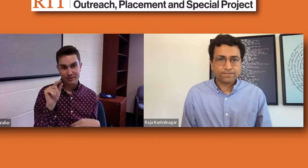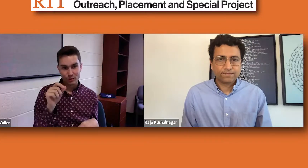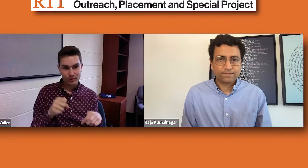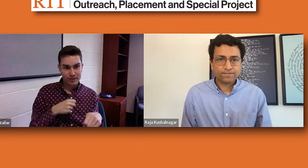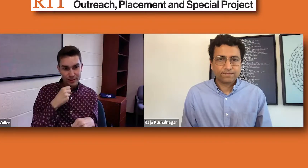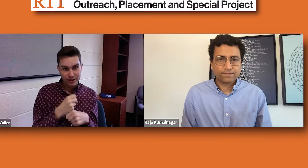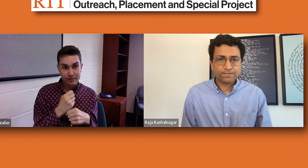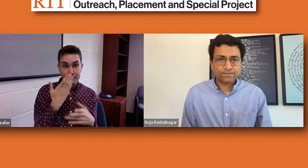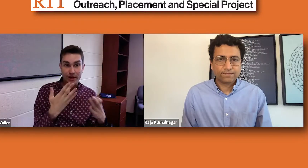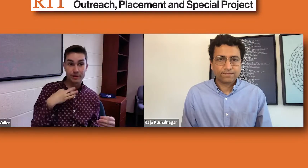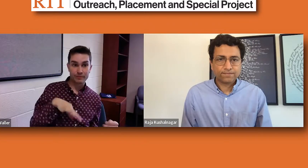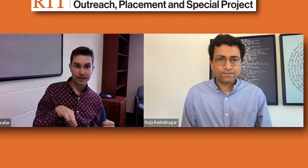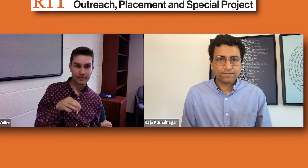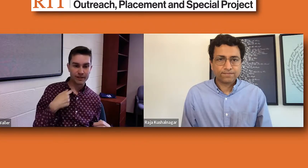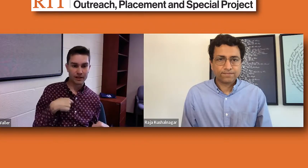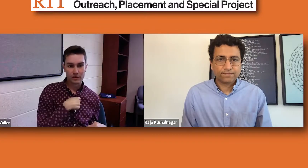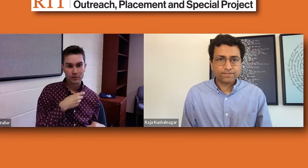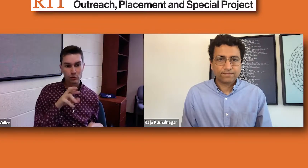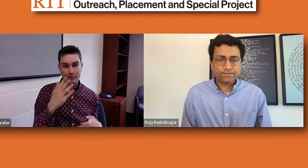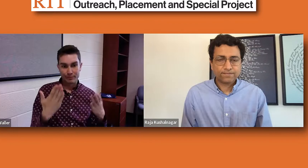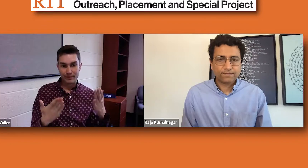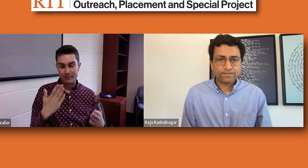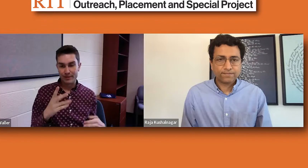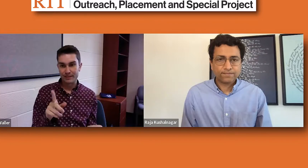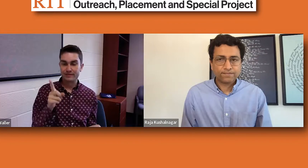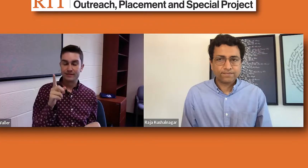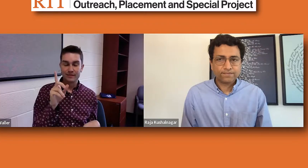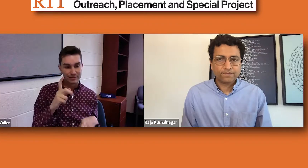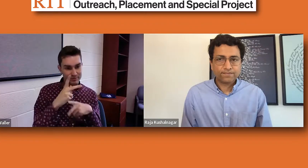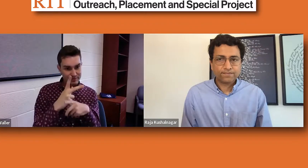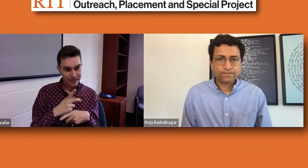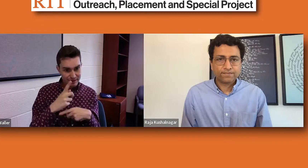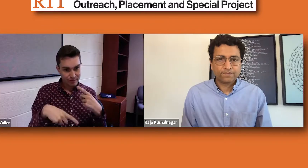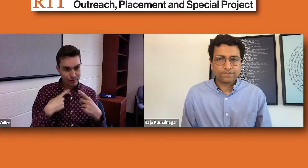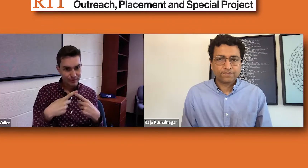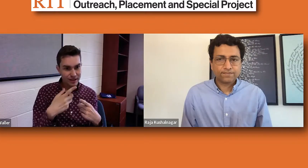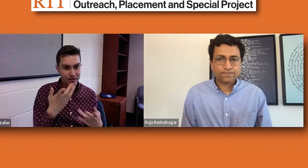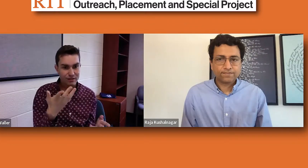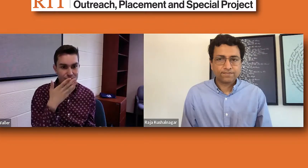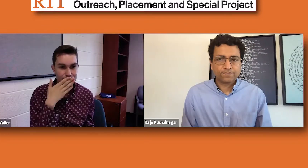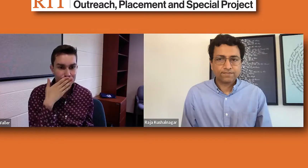that we can be thinking about moving forward in the next 20 years or so? That might be beneficial.